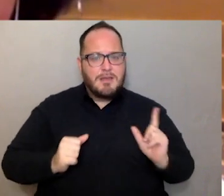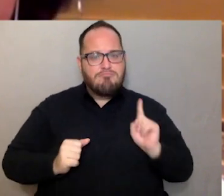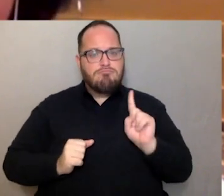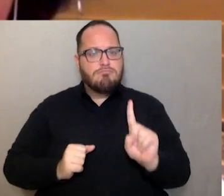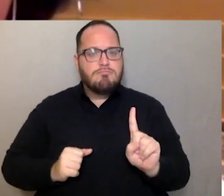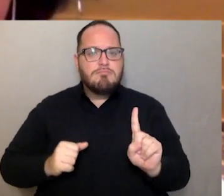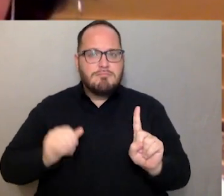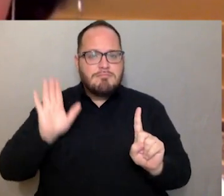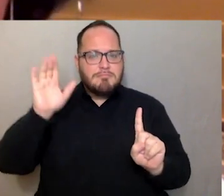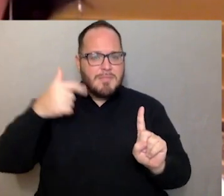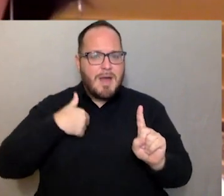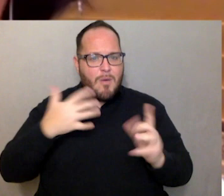HERE, AND I WANT TO BE COUNTED. SO IT'S A VERY EMPOWERING THING